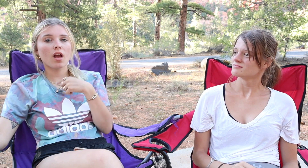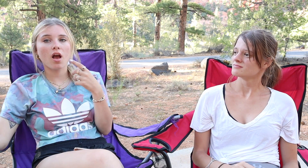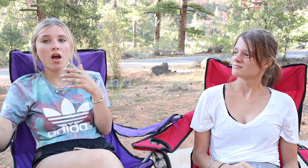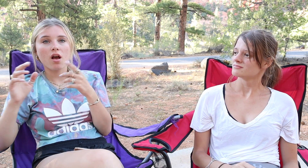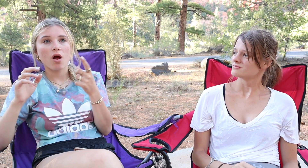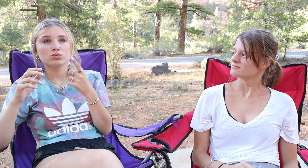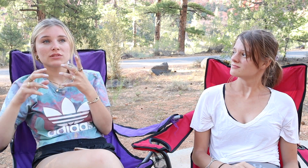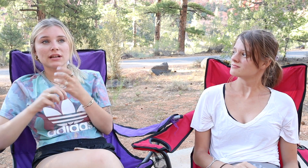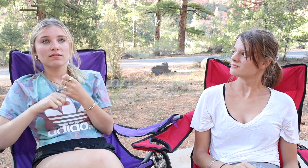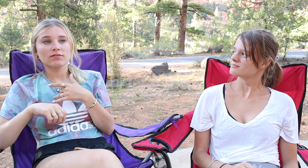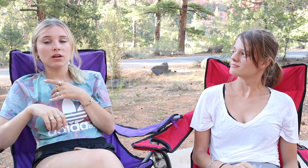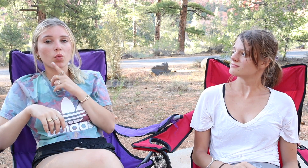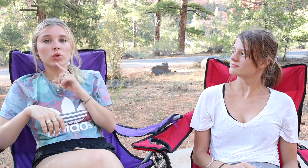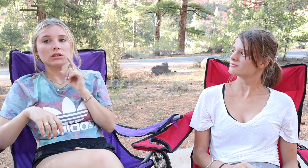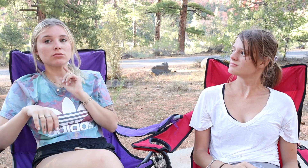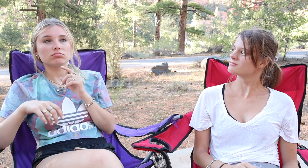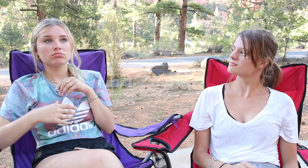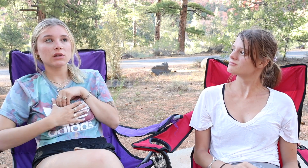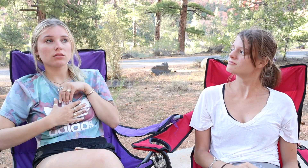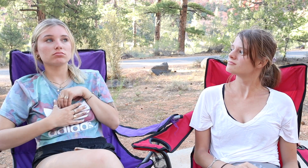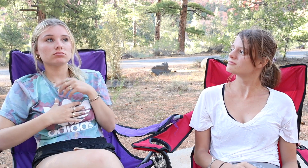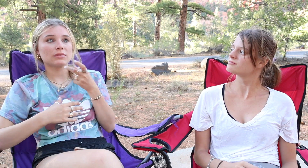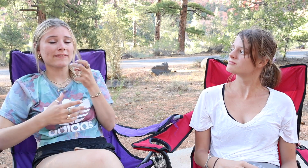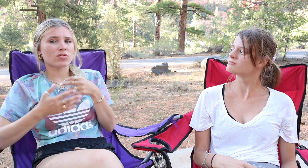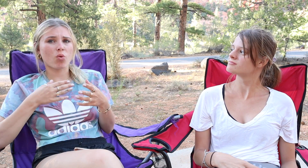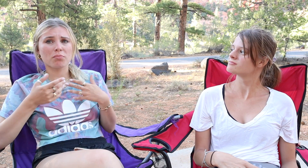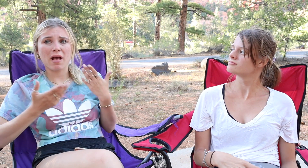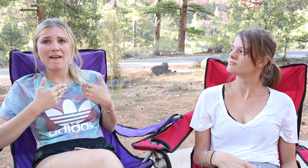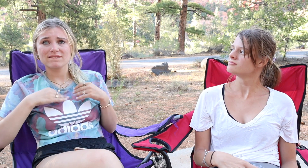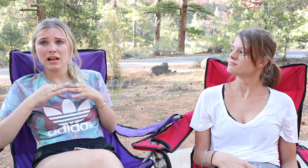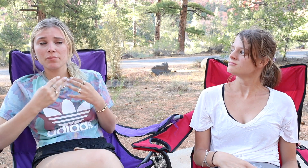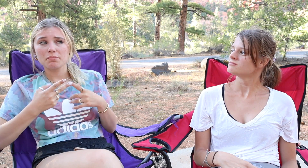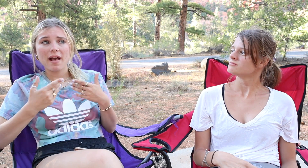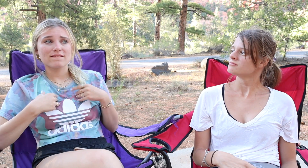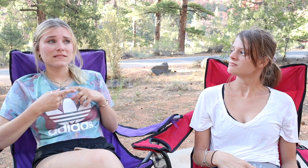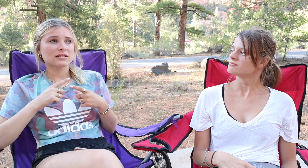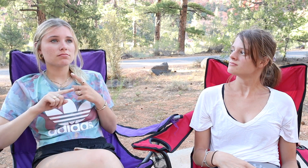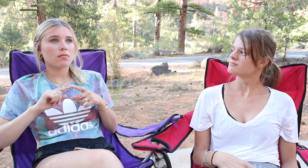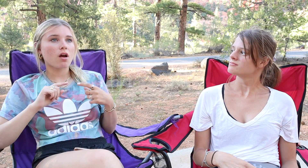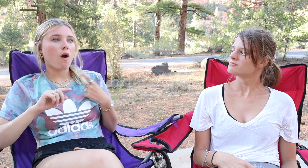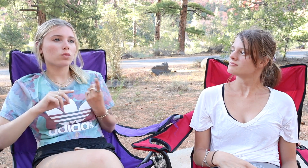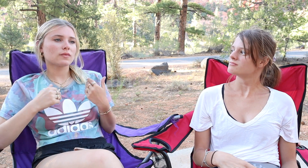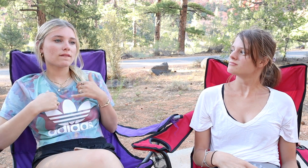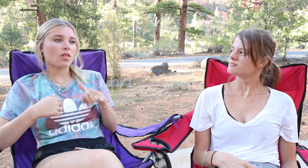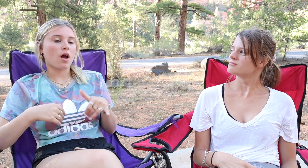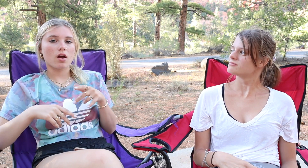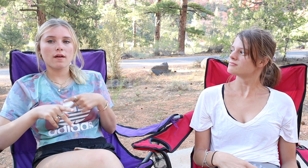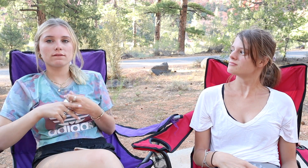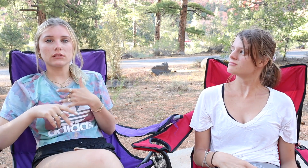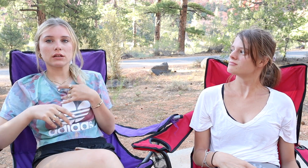C: yeah I always get this lonely feelings even though if I have my support system like friends and family but I always got this feeling